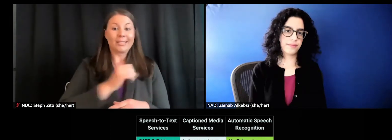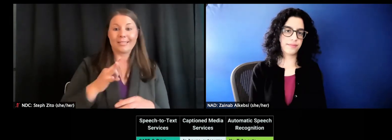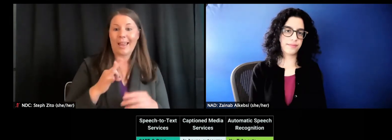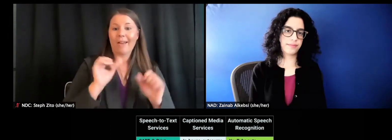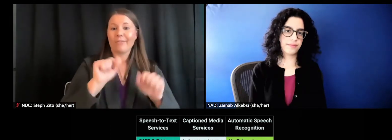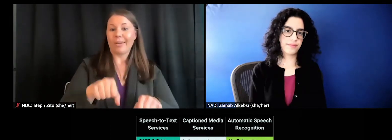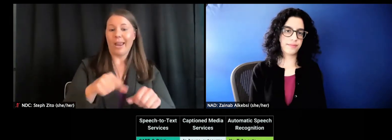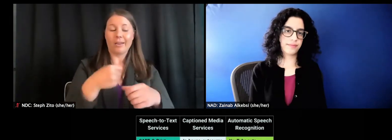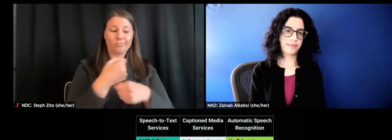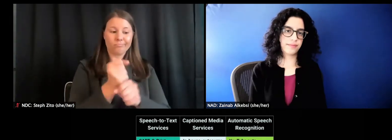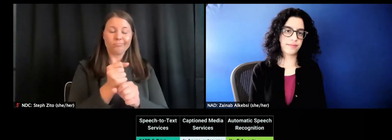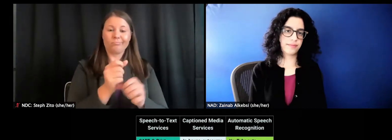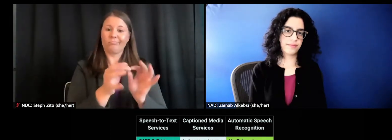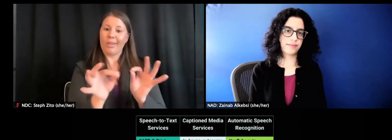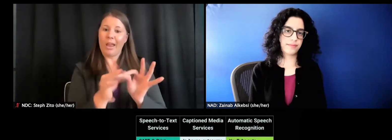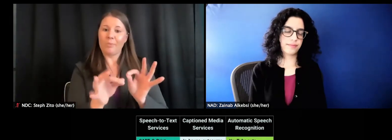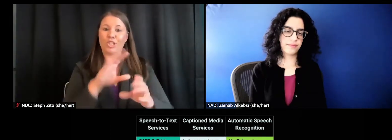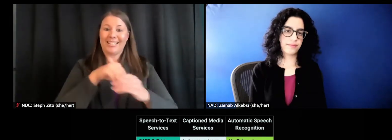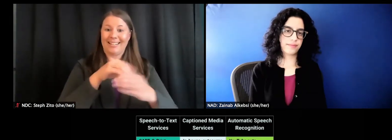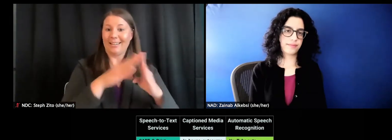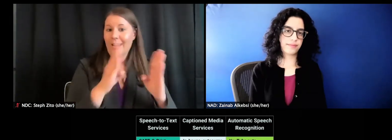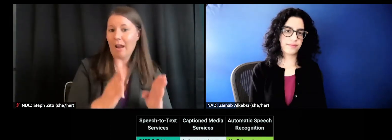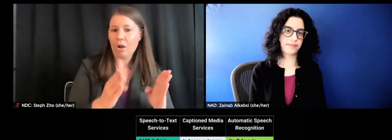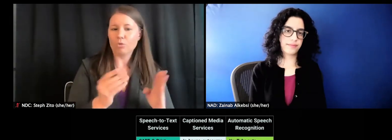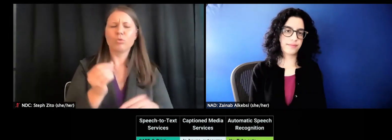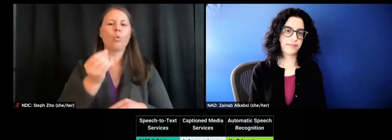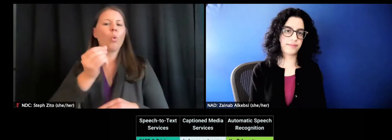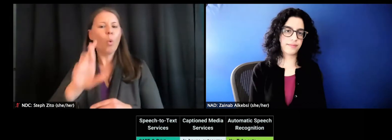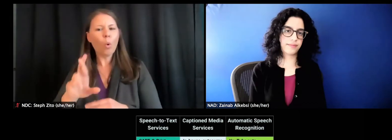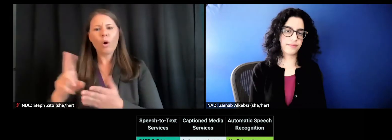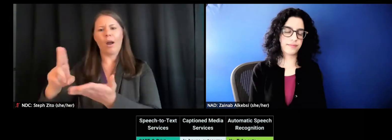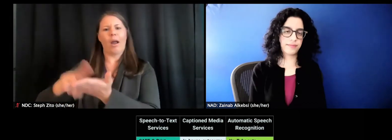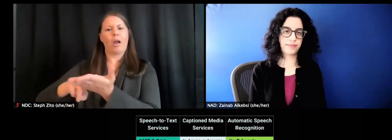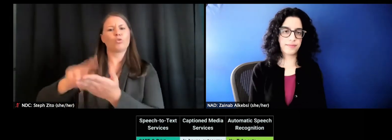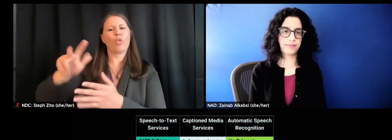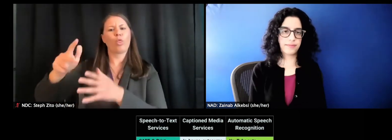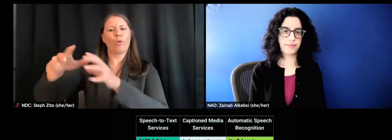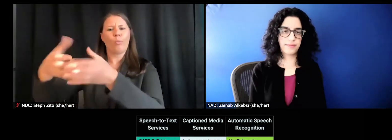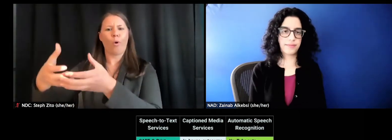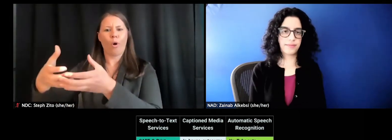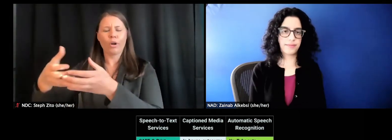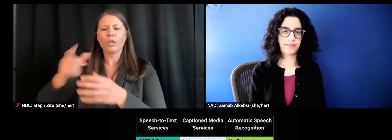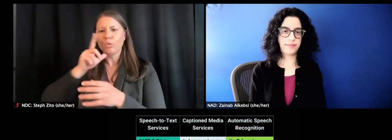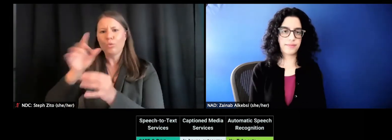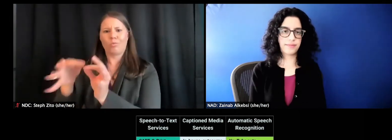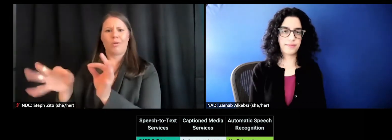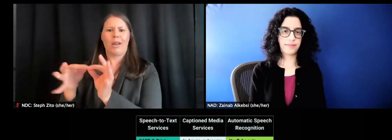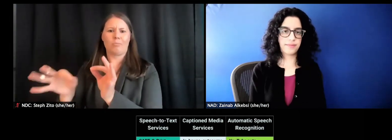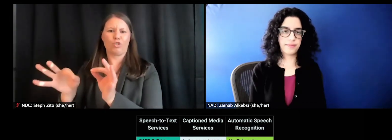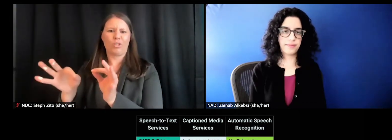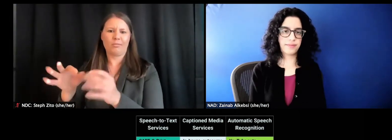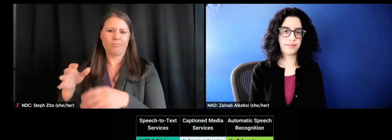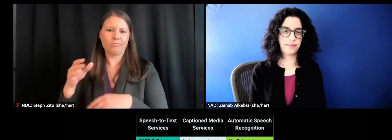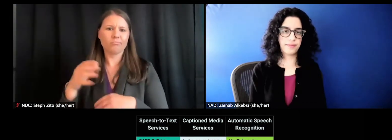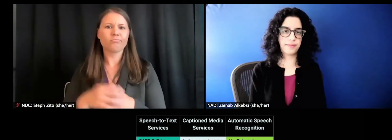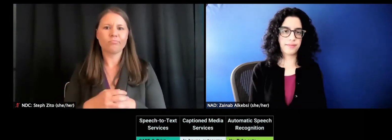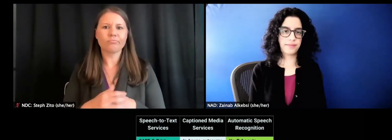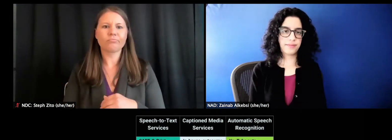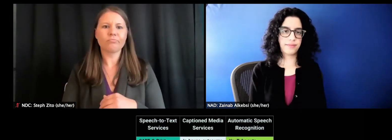So folks can have staff, dedicated staff to this process or have an in-house or possibly outsource